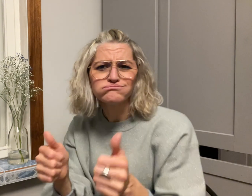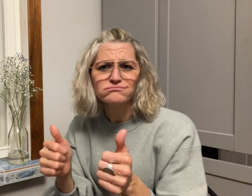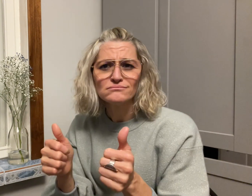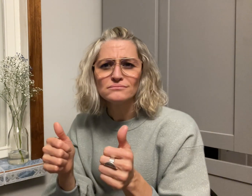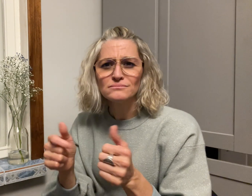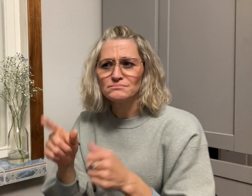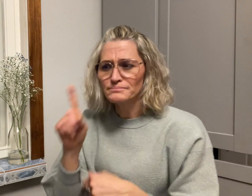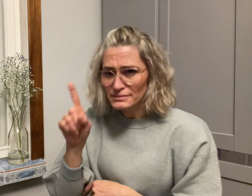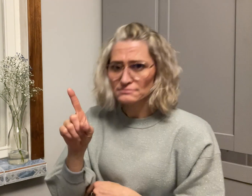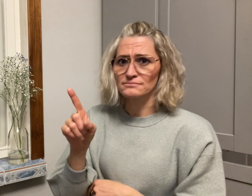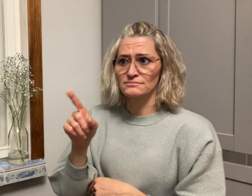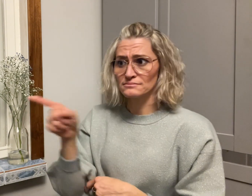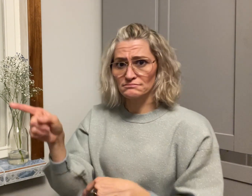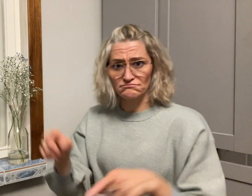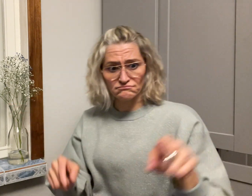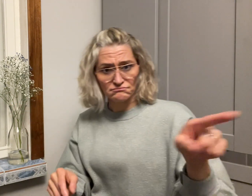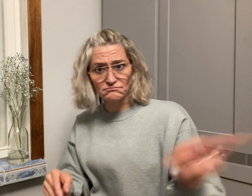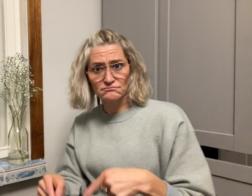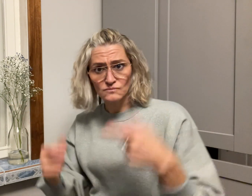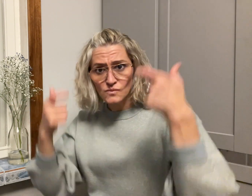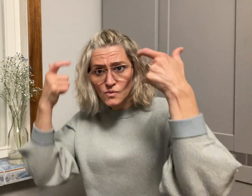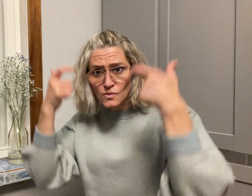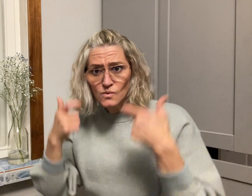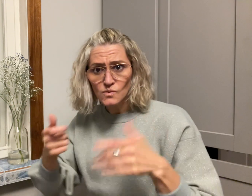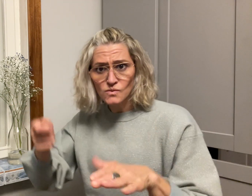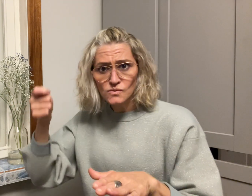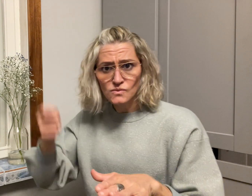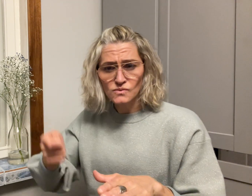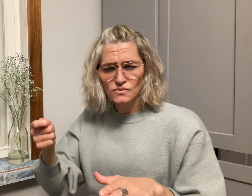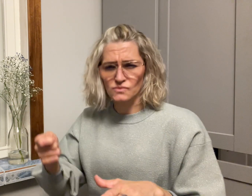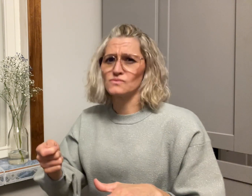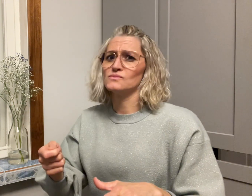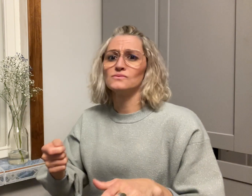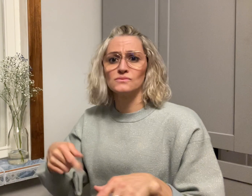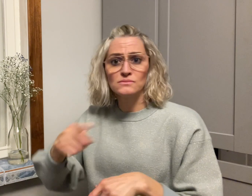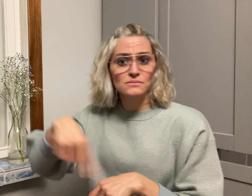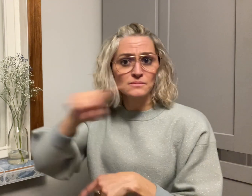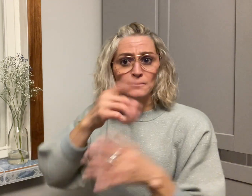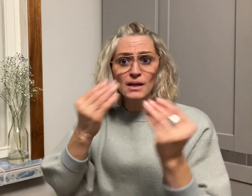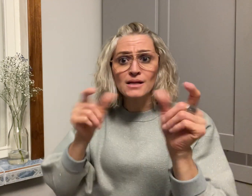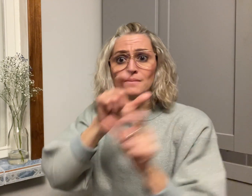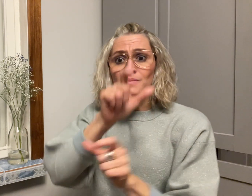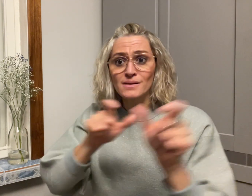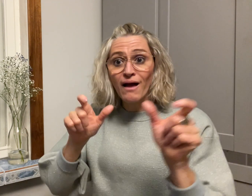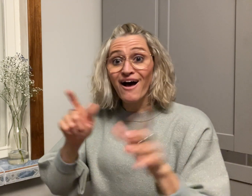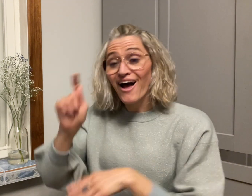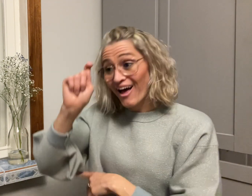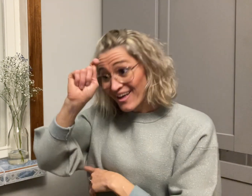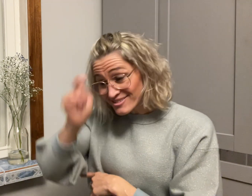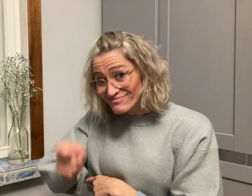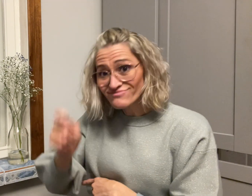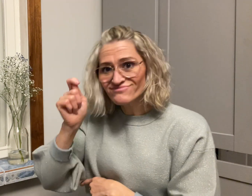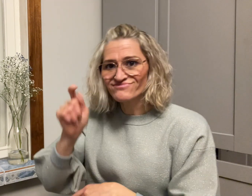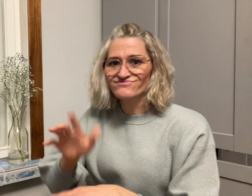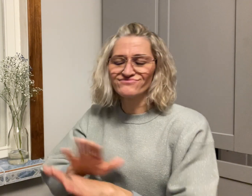respect from many people. Randy shared in one of his posts,